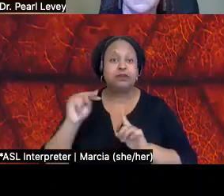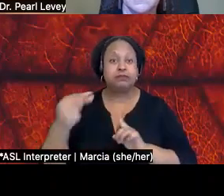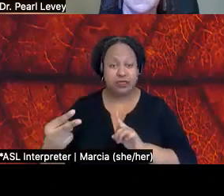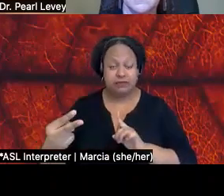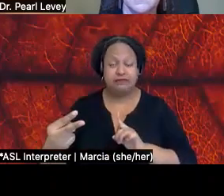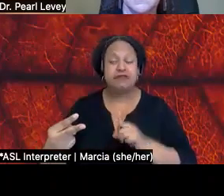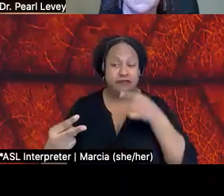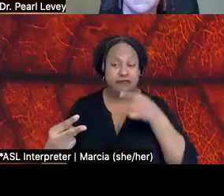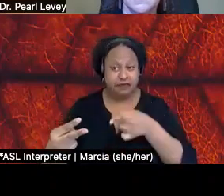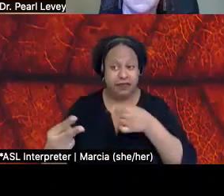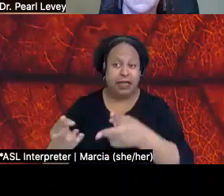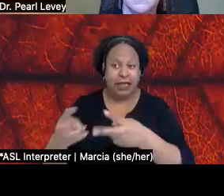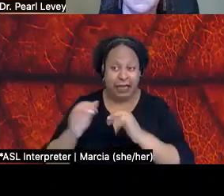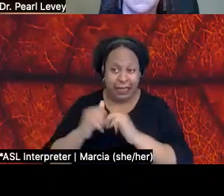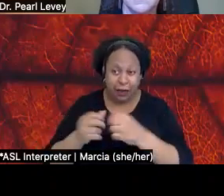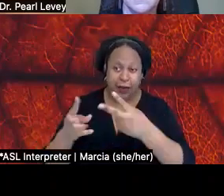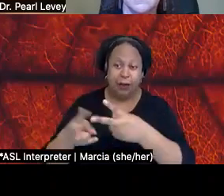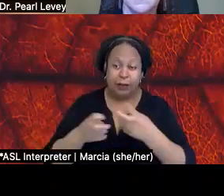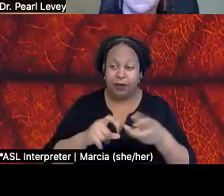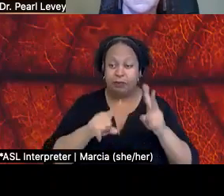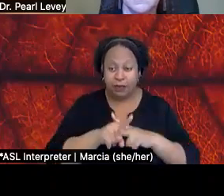and then how should we think about this and how we should approach it.